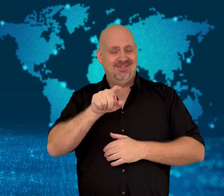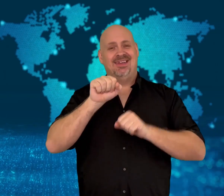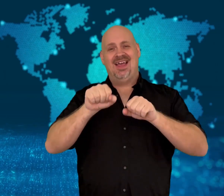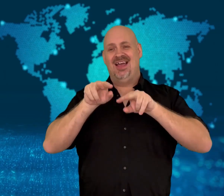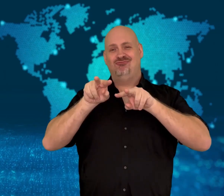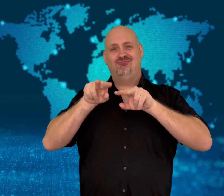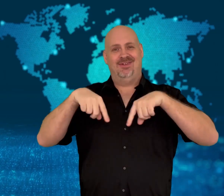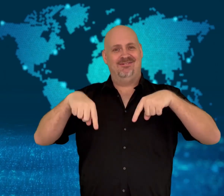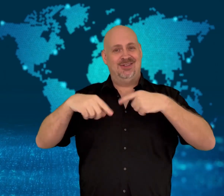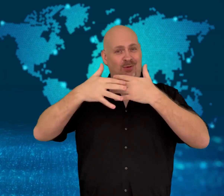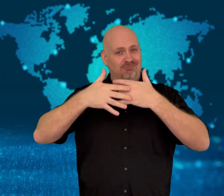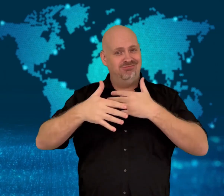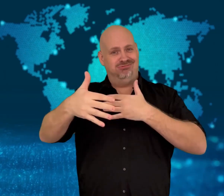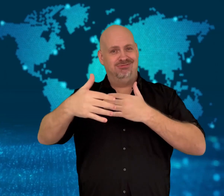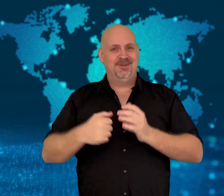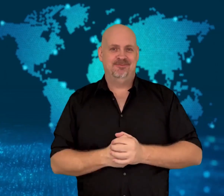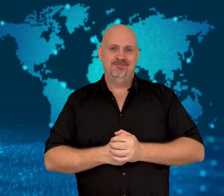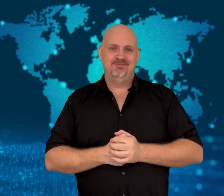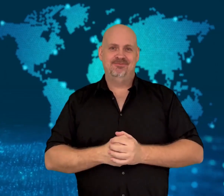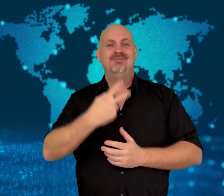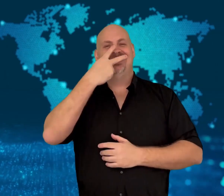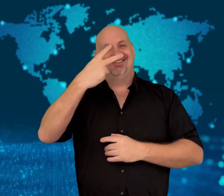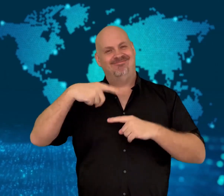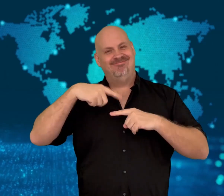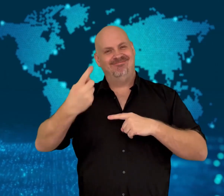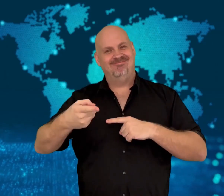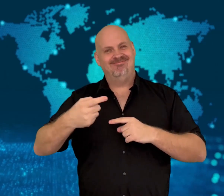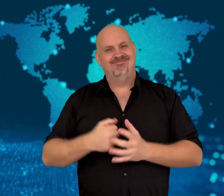to get new video updates! See you next time!